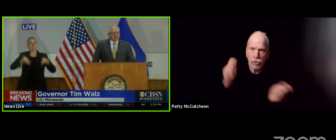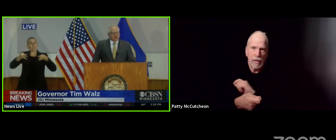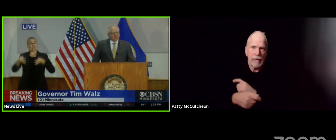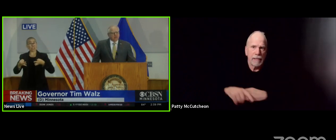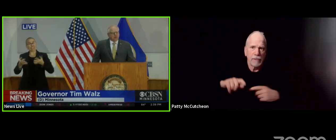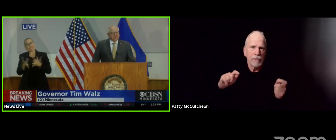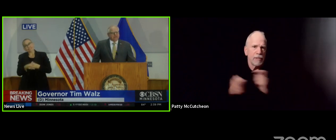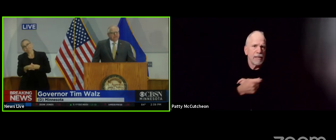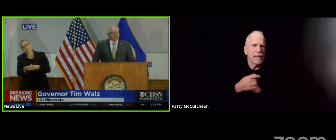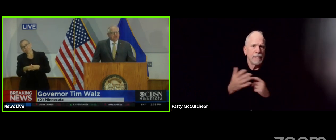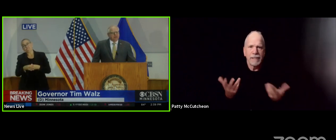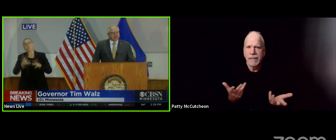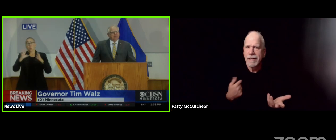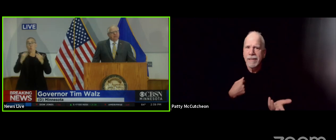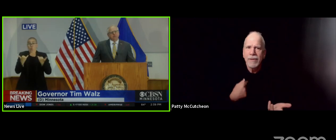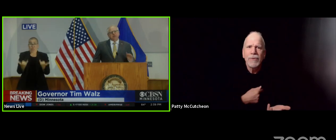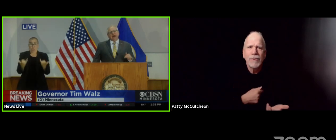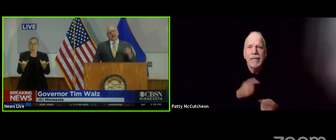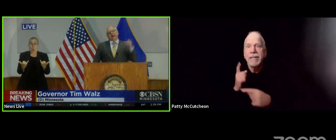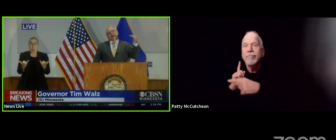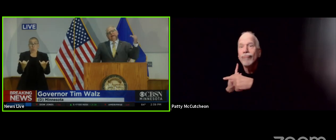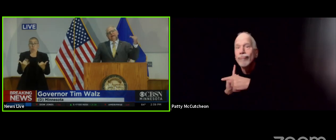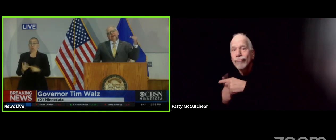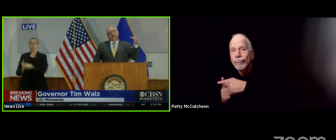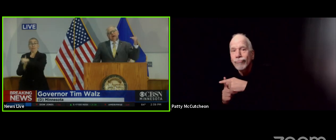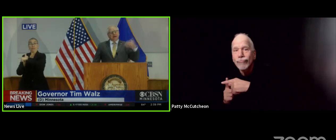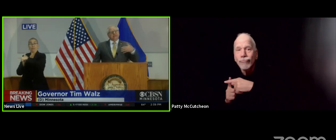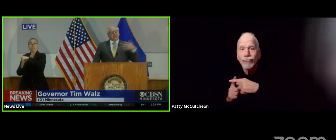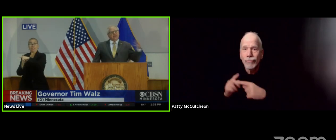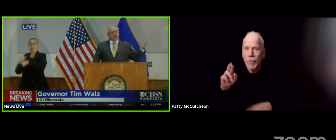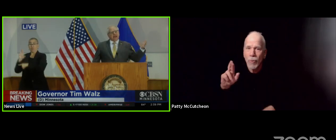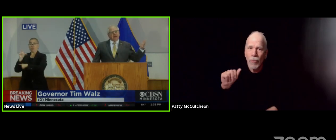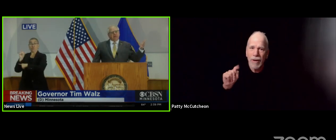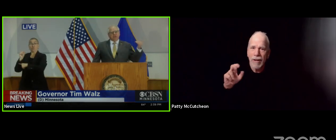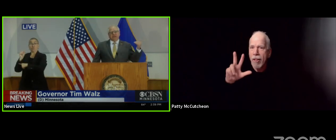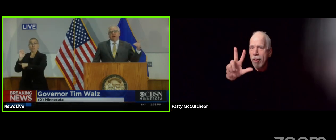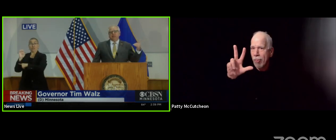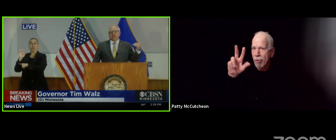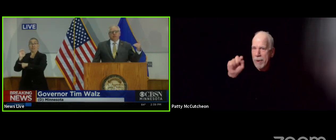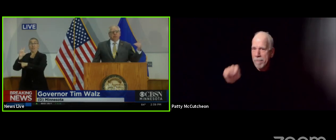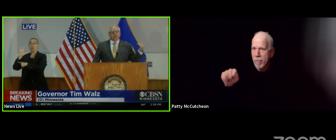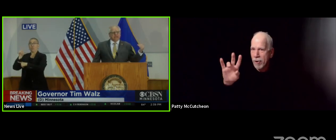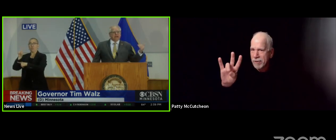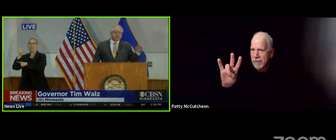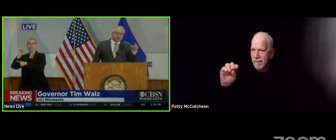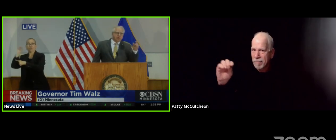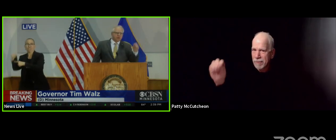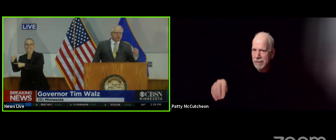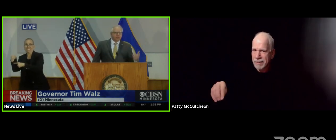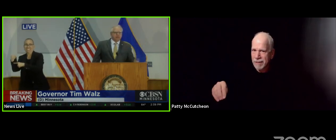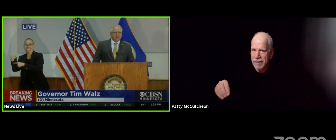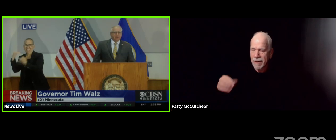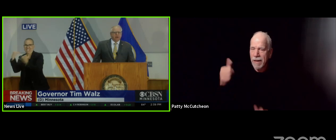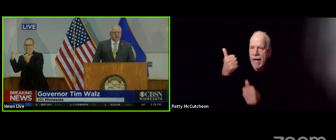RATE IS 3.7%. THE DIFFERENCE BETWEEN THAT AND AND THAT'S A SEVEN-DAY AVERAGE. THAT'S UP FROM 3.6. SO A LITTLE BIT THERE.